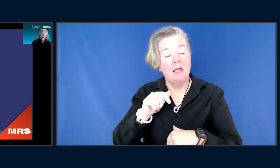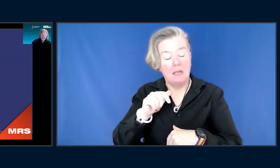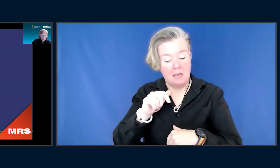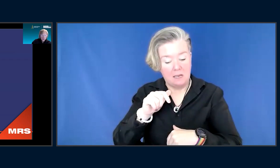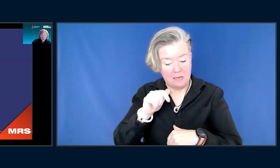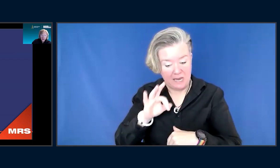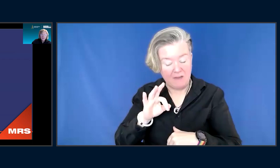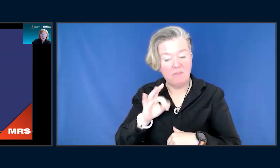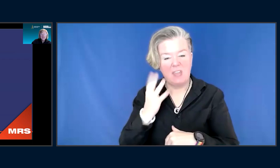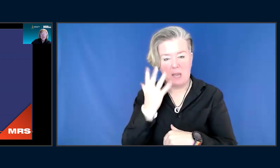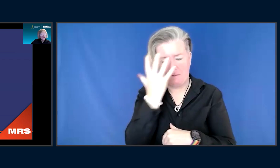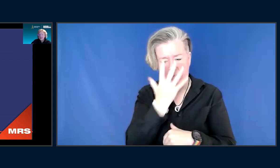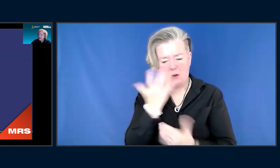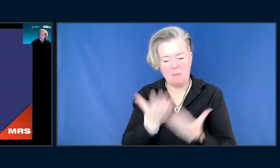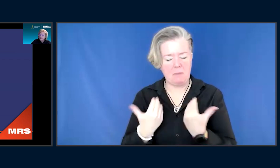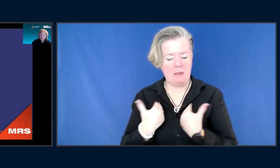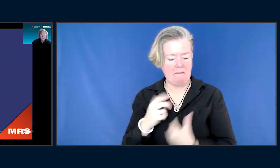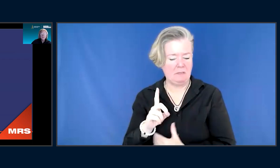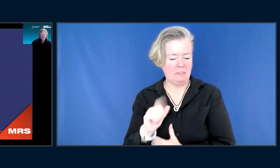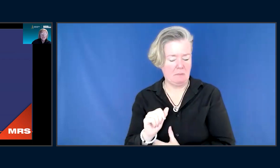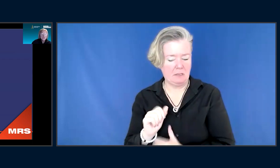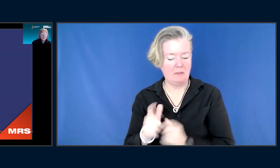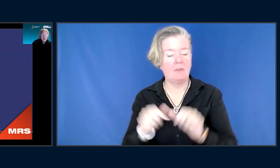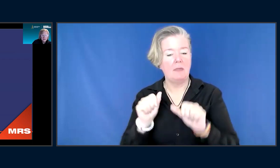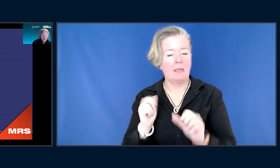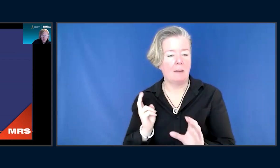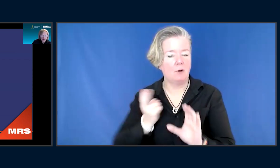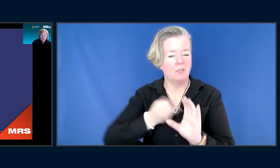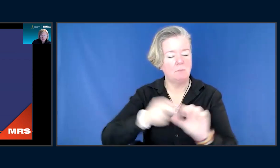If they appear to have a disability, then they can